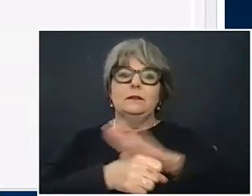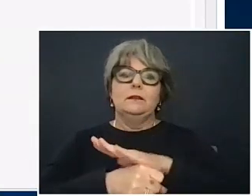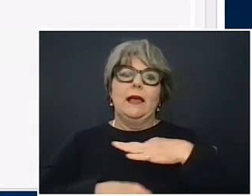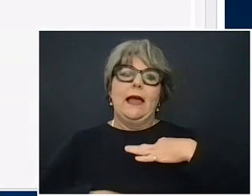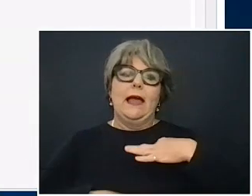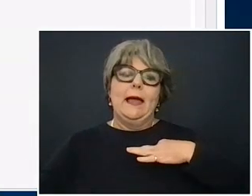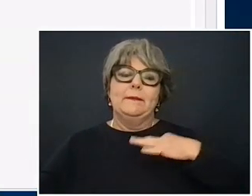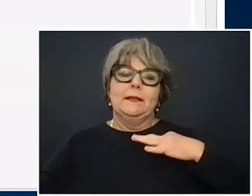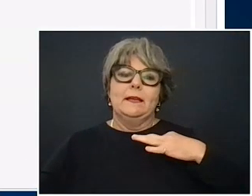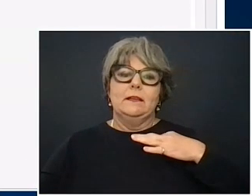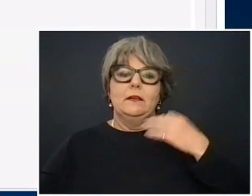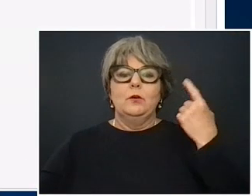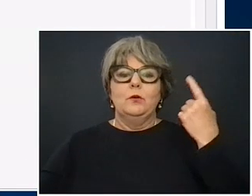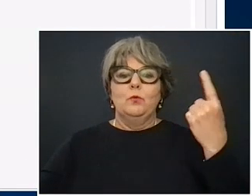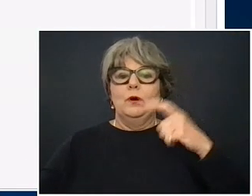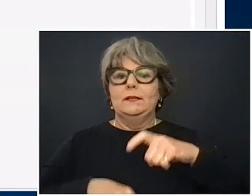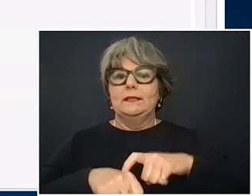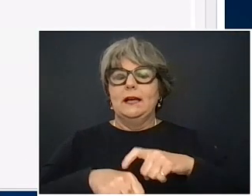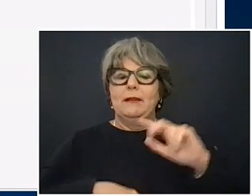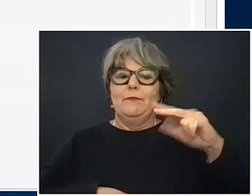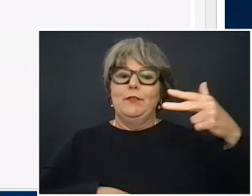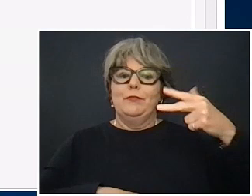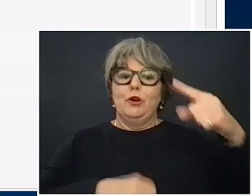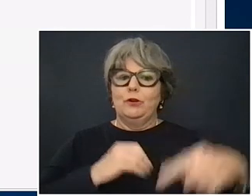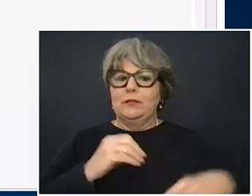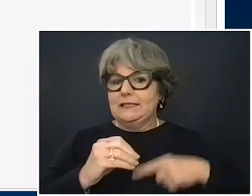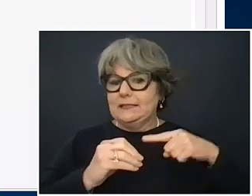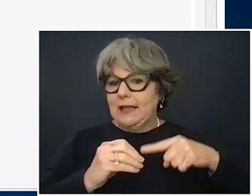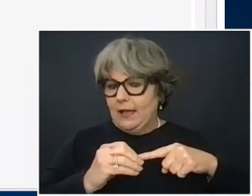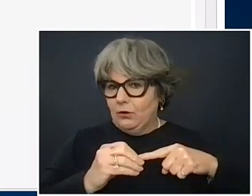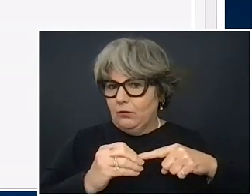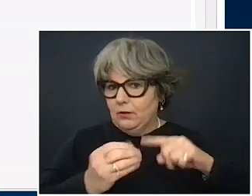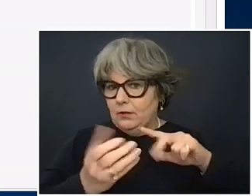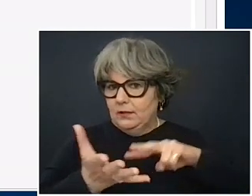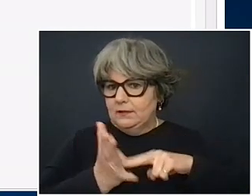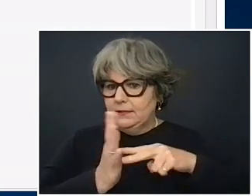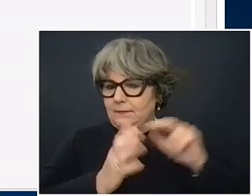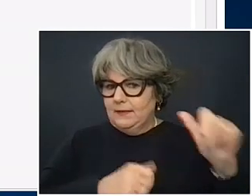every third cycle. So does that mean- because I remember in another section in here talking about sort